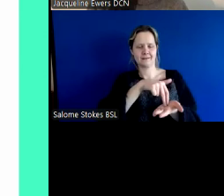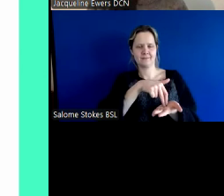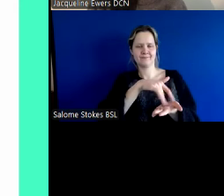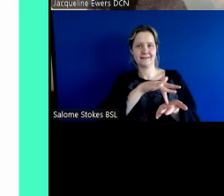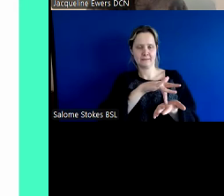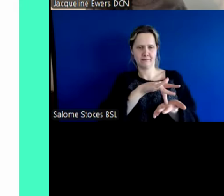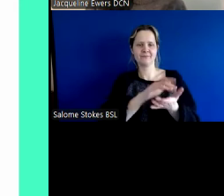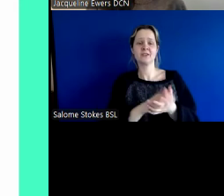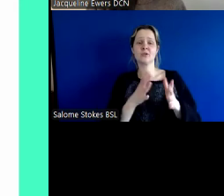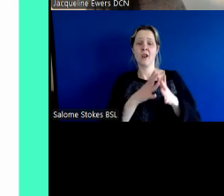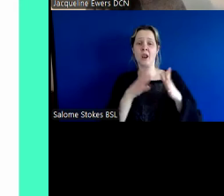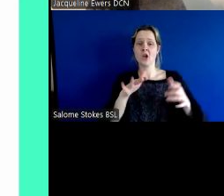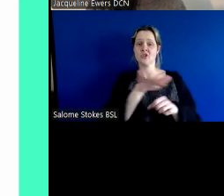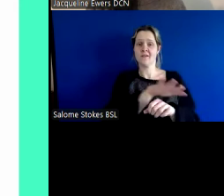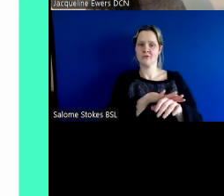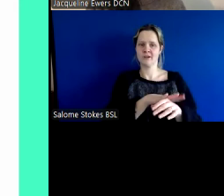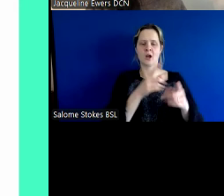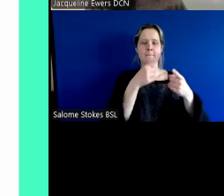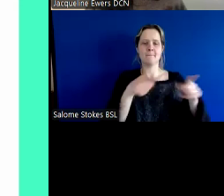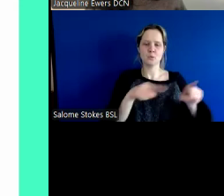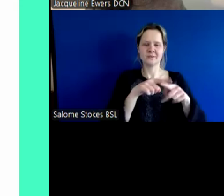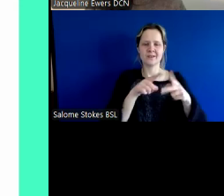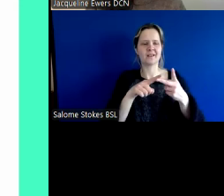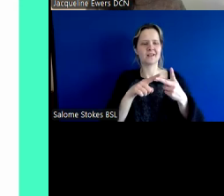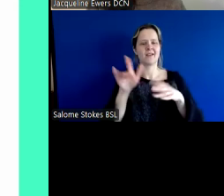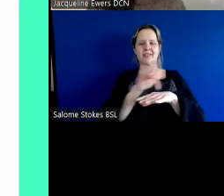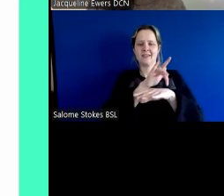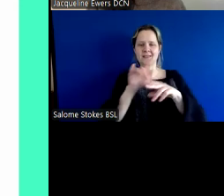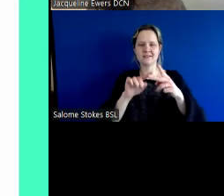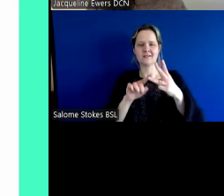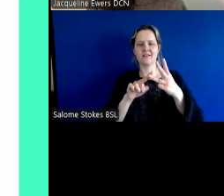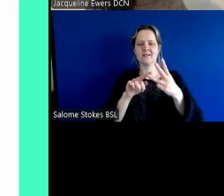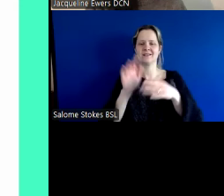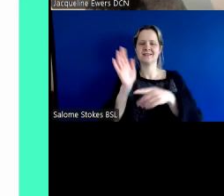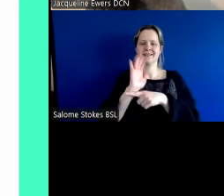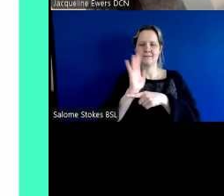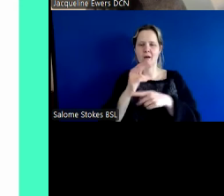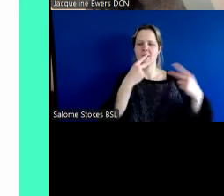covering music, theatre, cinema, dance, visual arts.